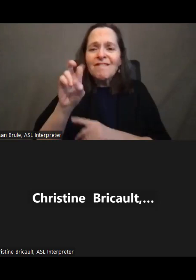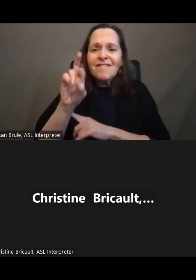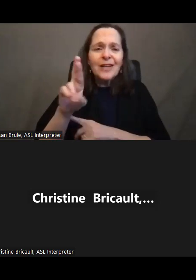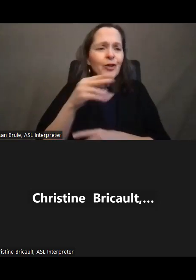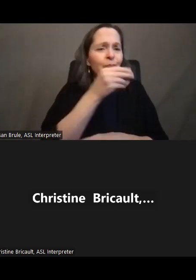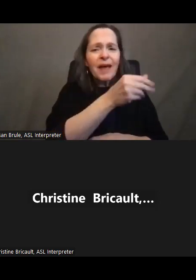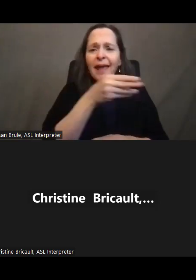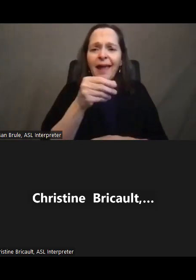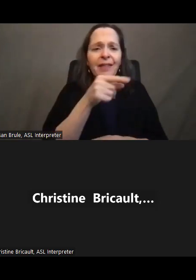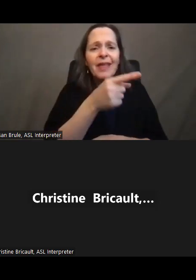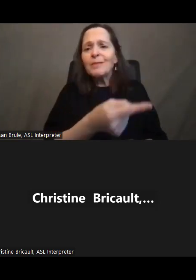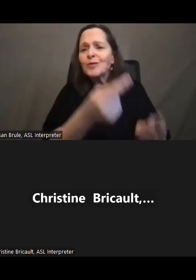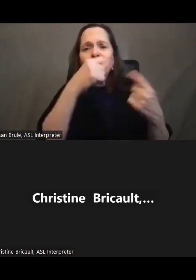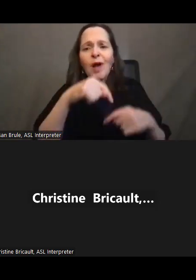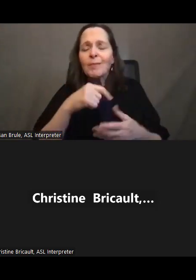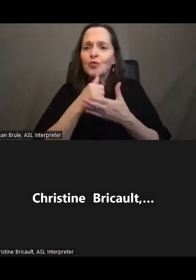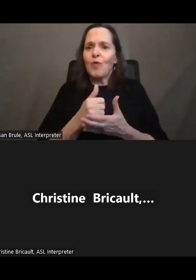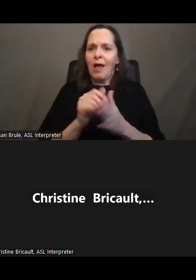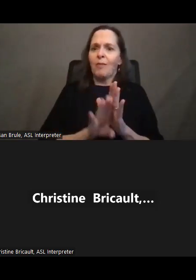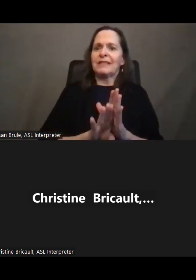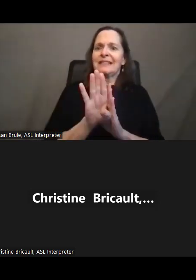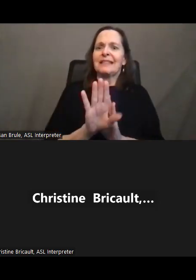and that will give you some help too.